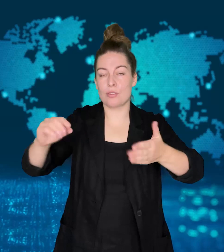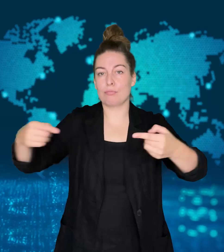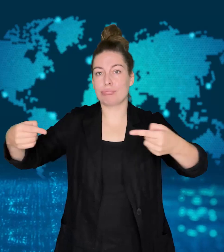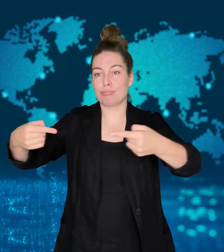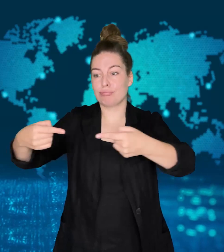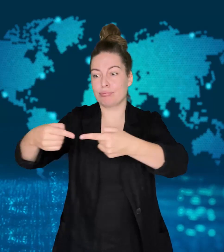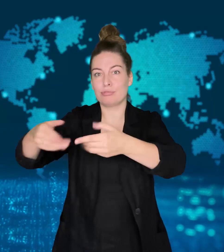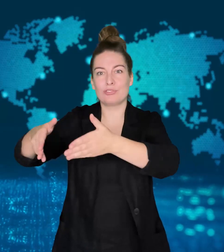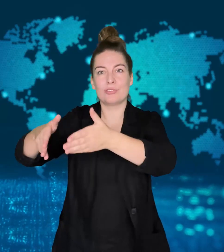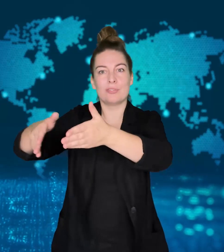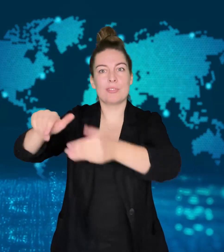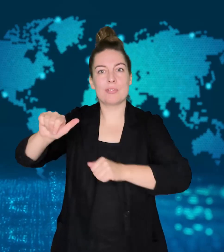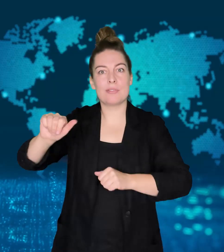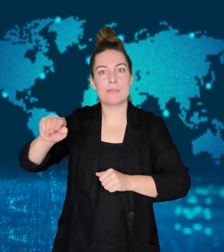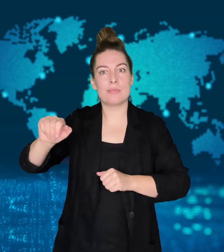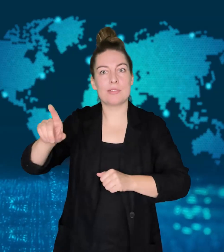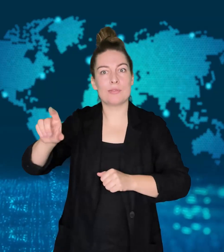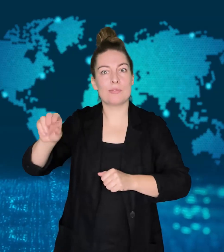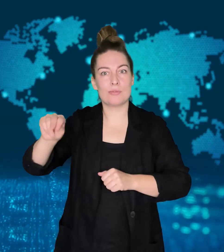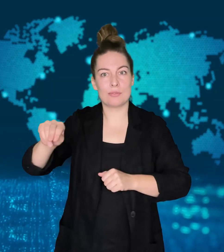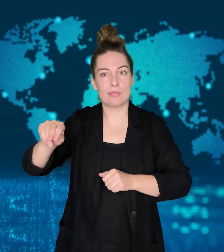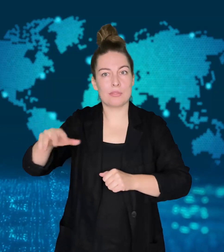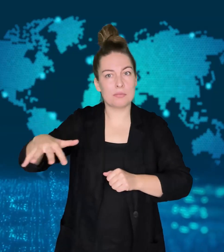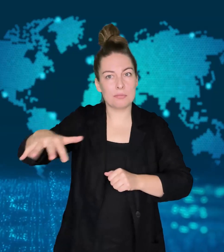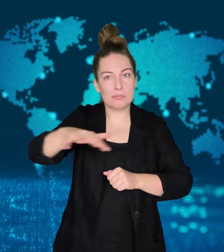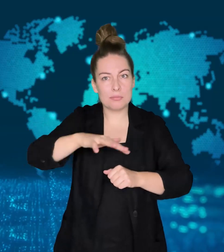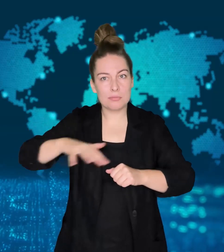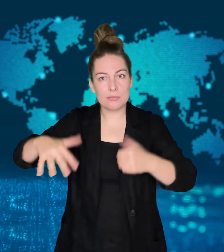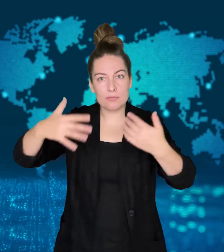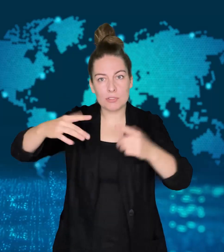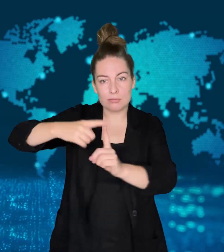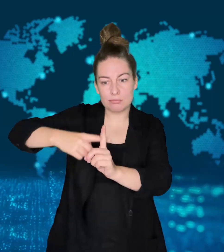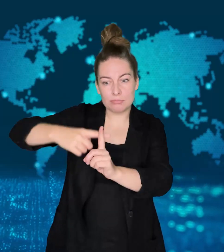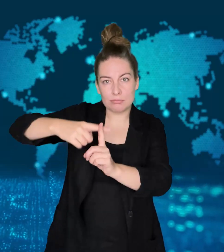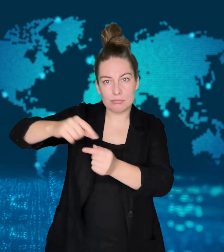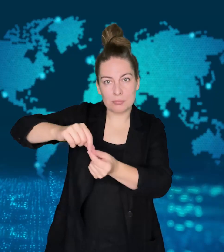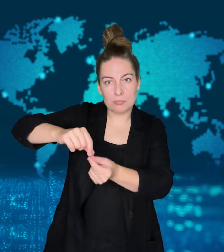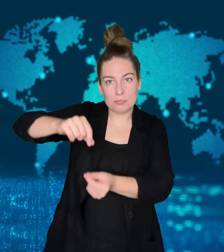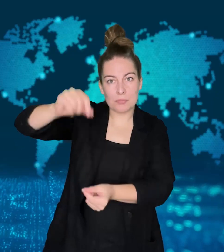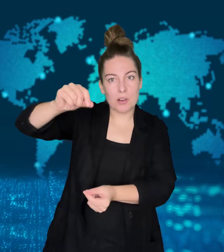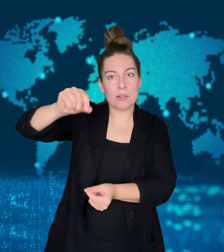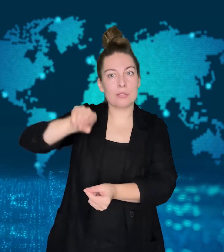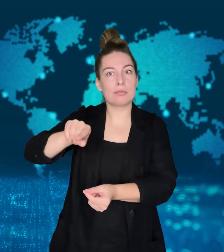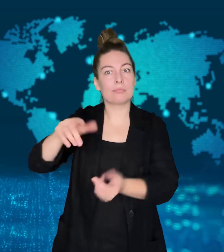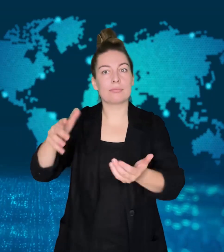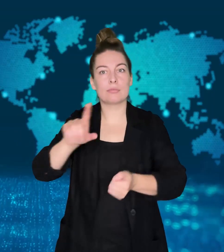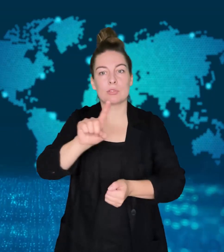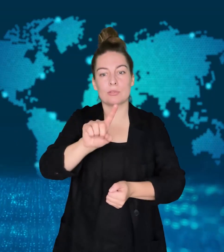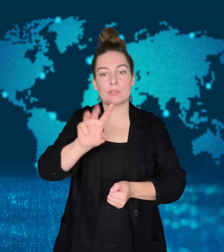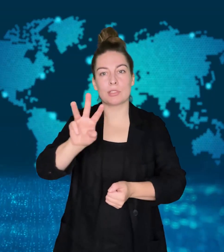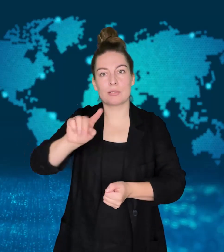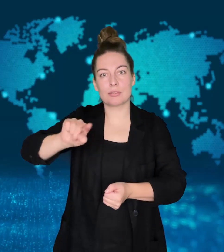It is located where the Rio Negro meets up with the Amazon River.